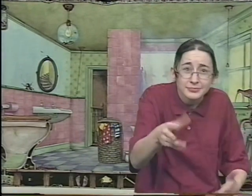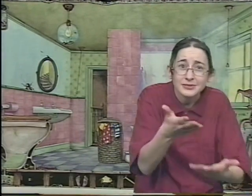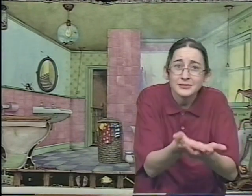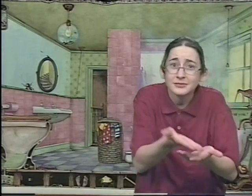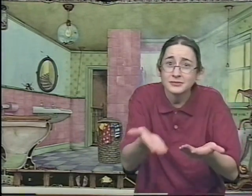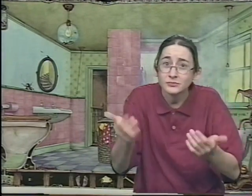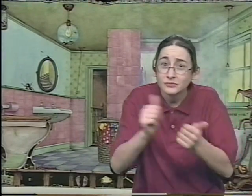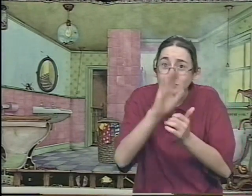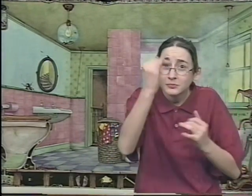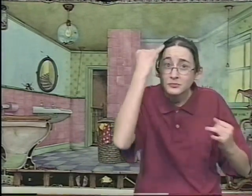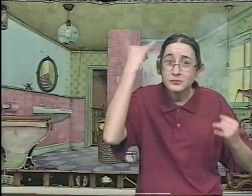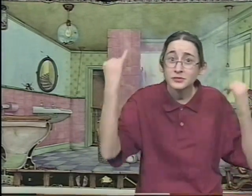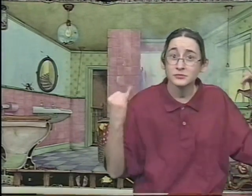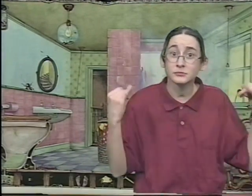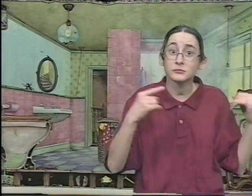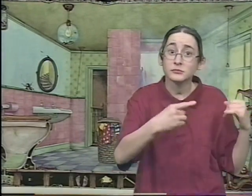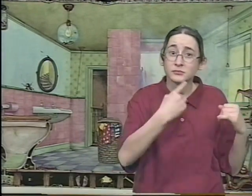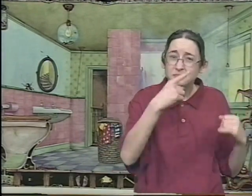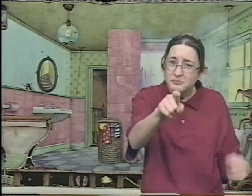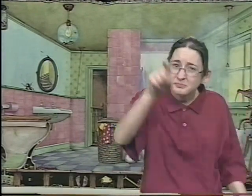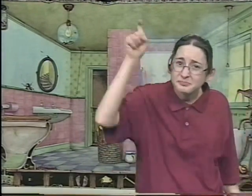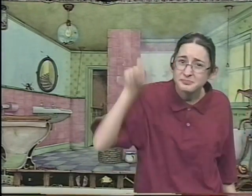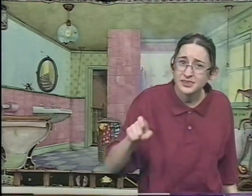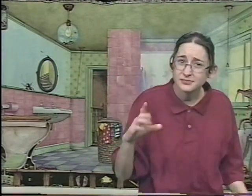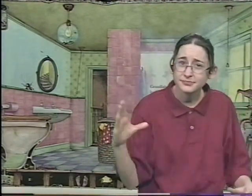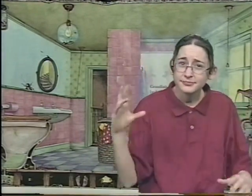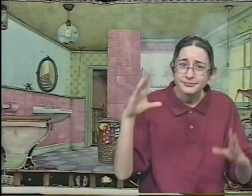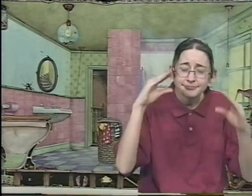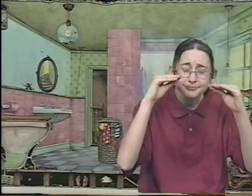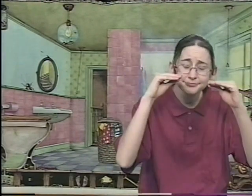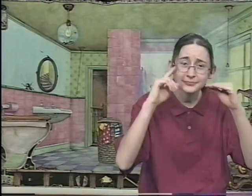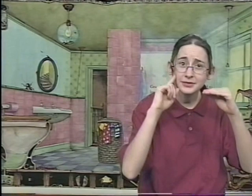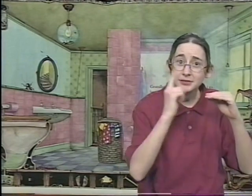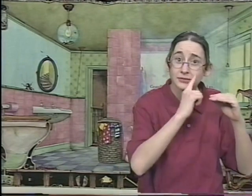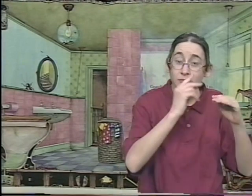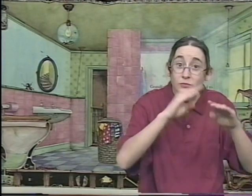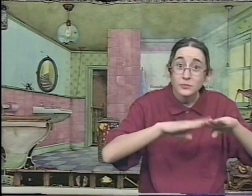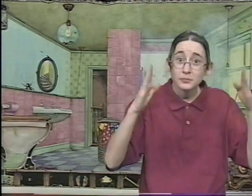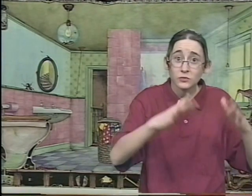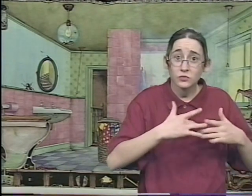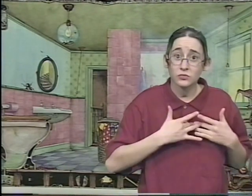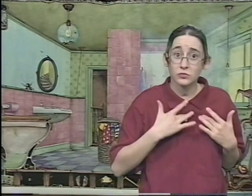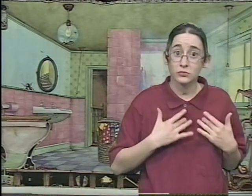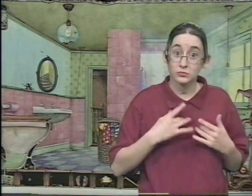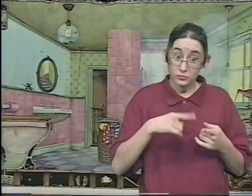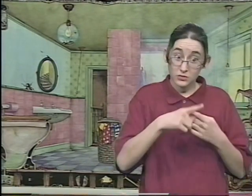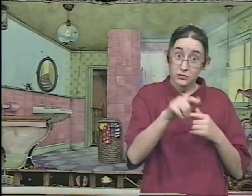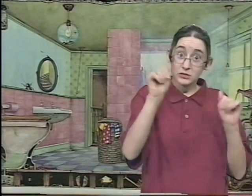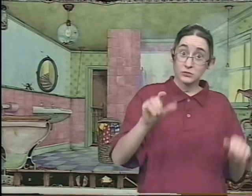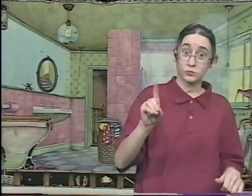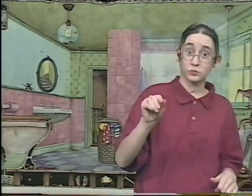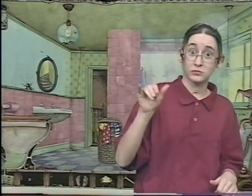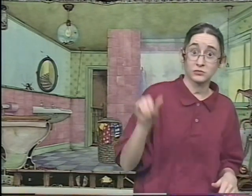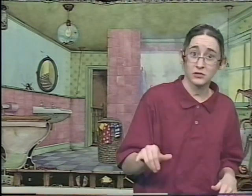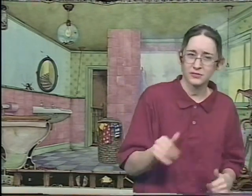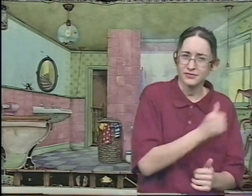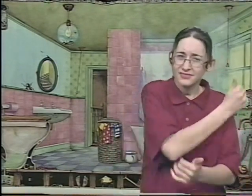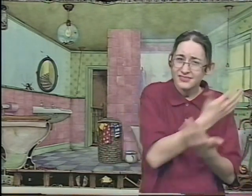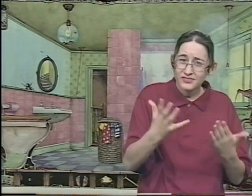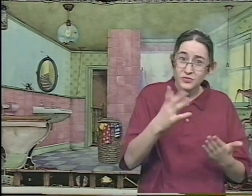Grandfather had said that you had to look at things with your imagination. "You have to shut your eyes," he said,"